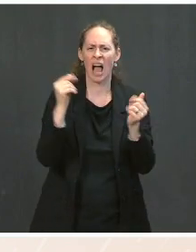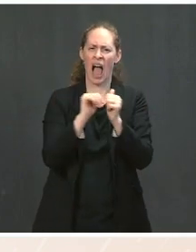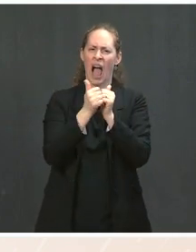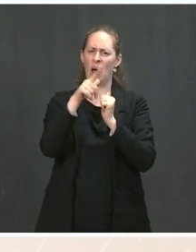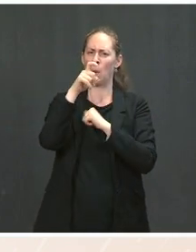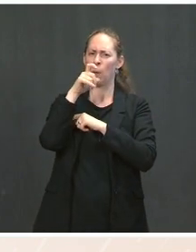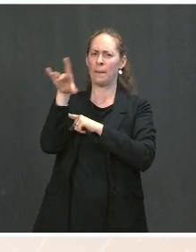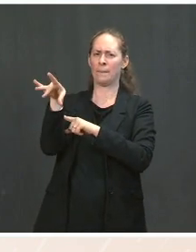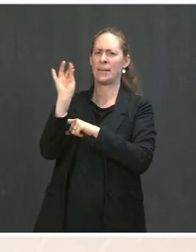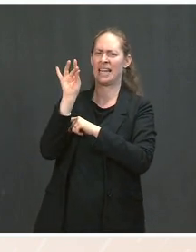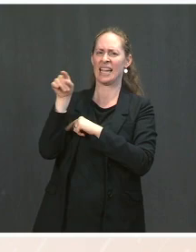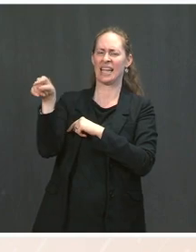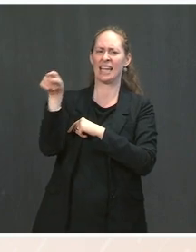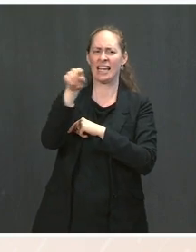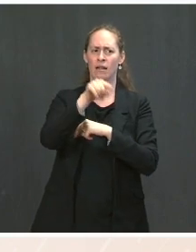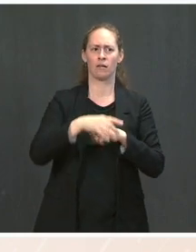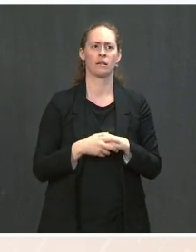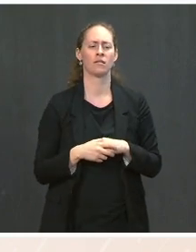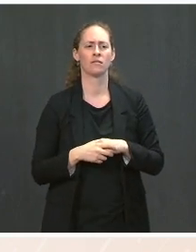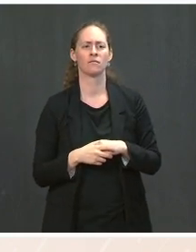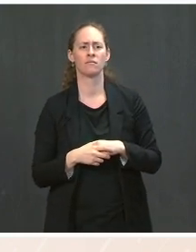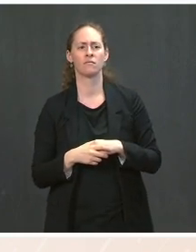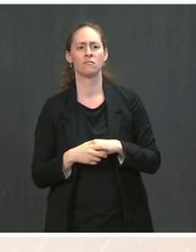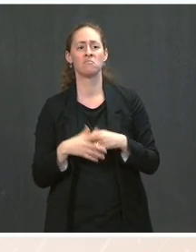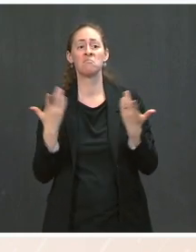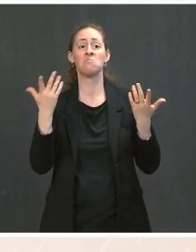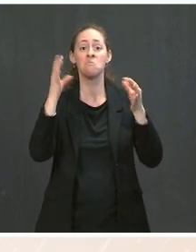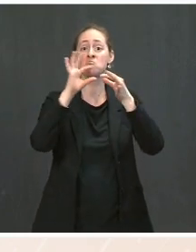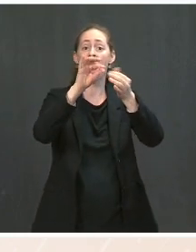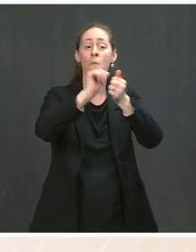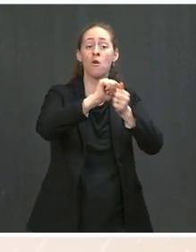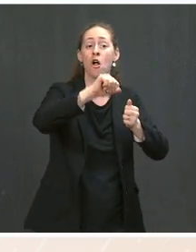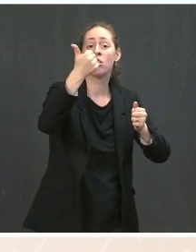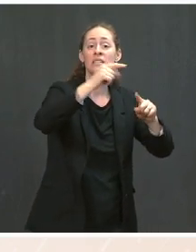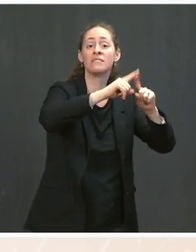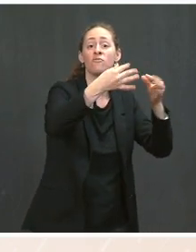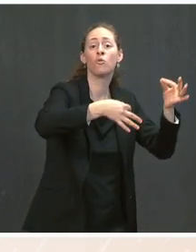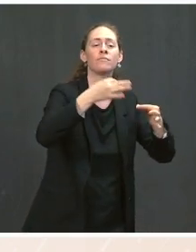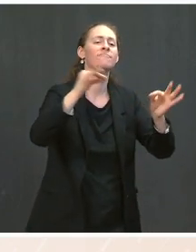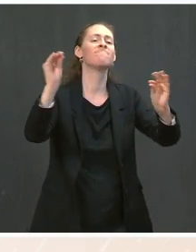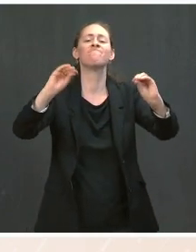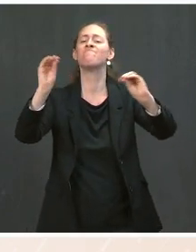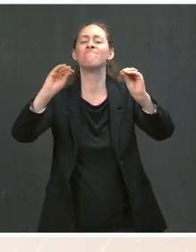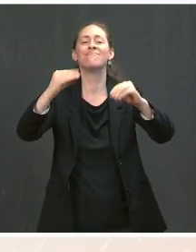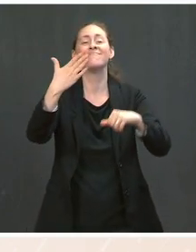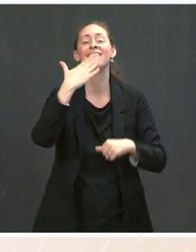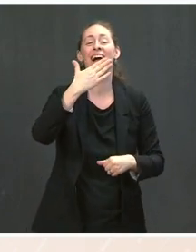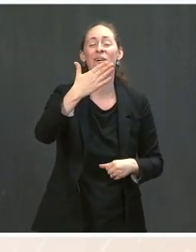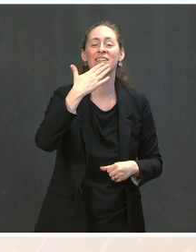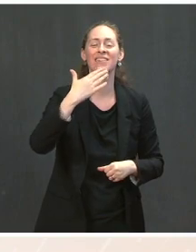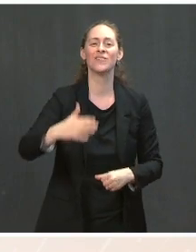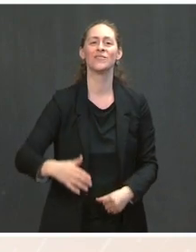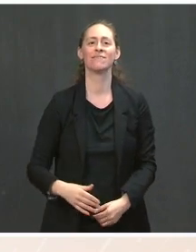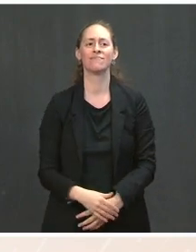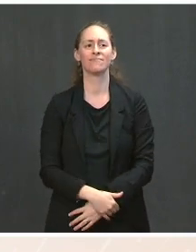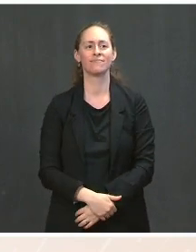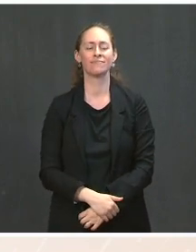Ms. Psaki: That's what the focus of that commission is. The Press: Okay. Ms. Psaki: Okay? Thanks, everyone. The Press: Jen, will you share participants for the two o'clock when you get a chance? Ms. Psaki: Oh, sure. Sure, sure, sure.